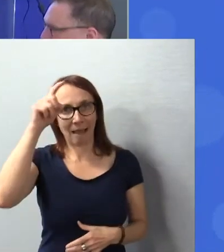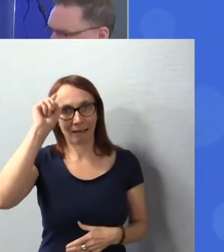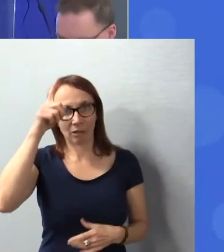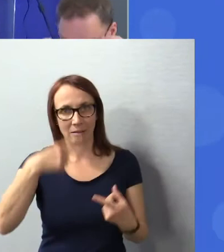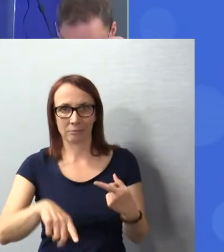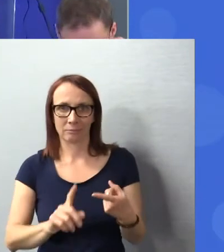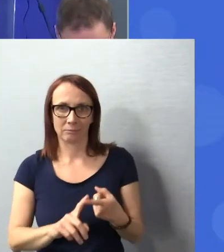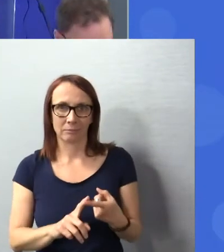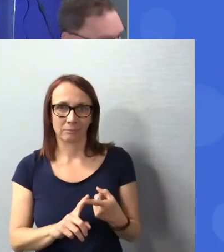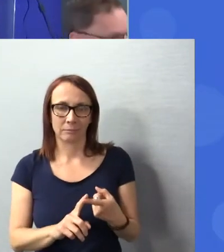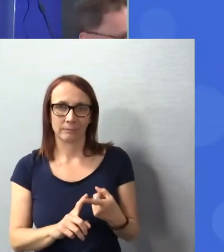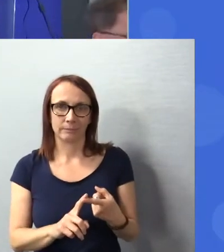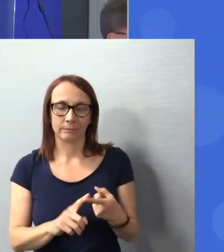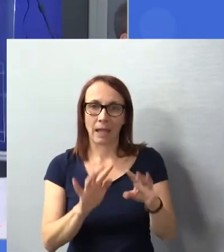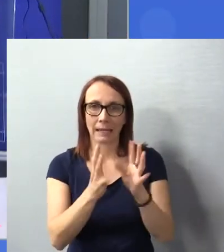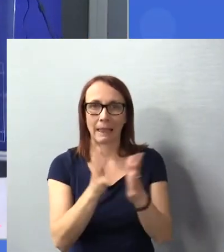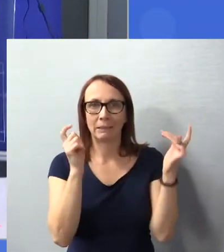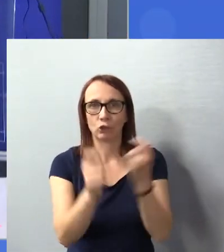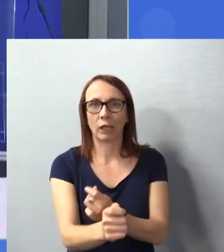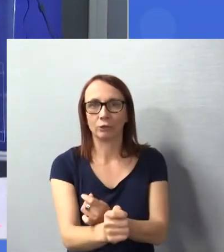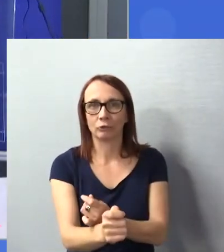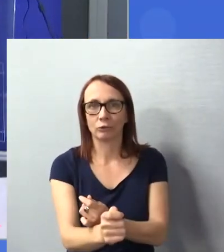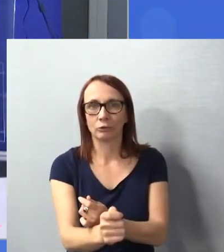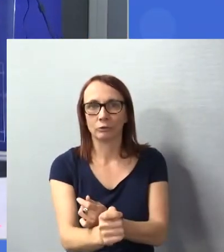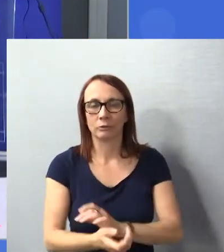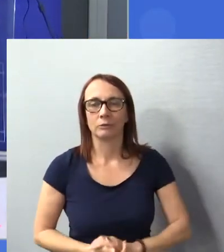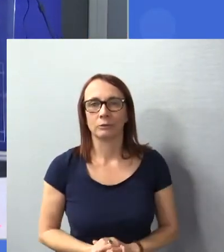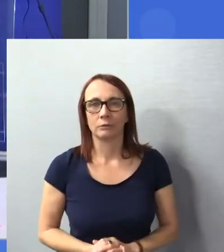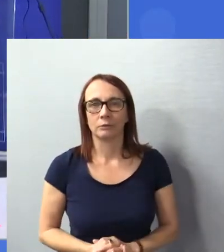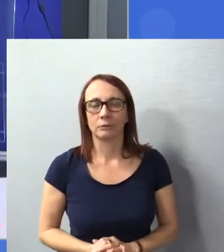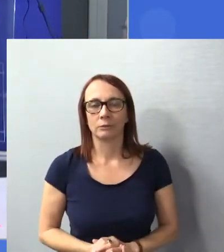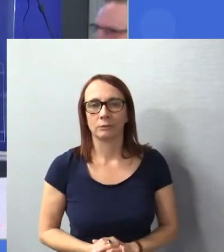foster own climate change as that we accepted to actually in terms of